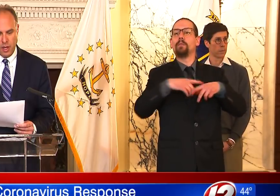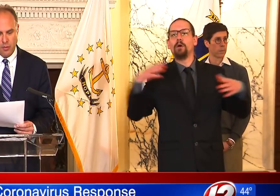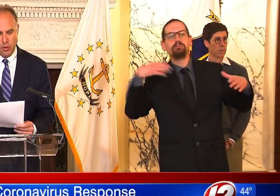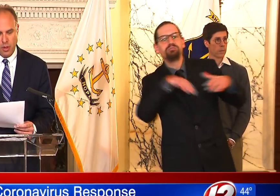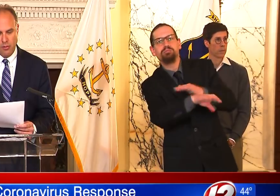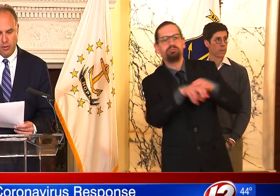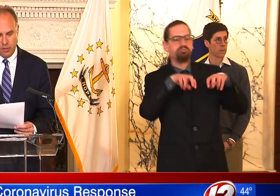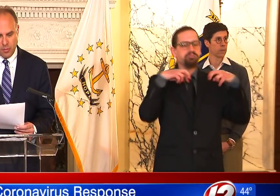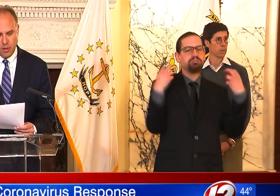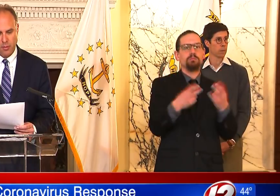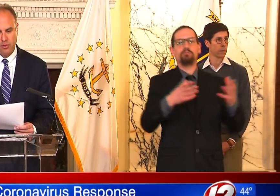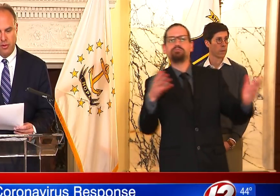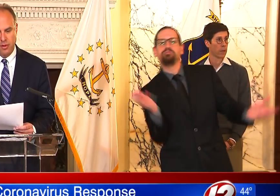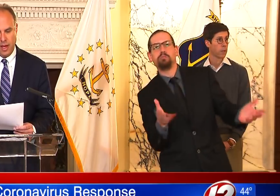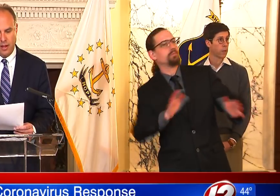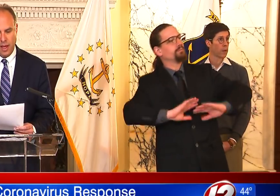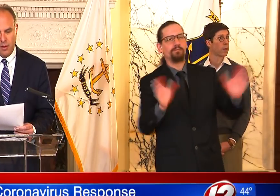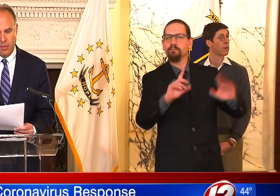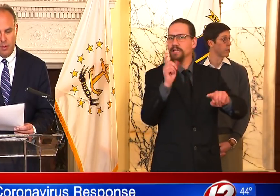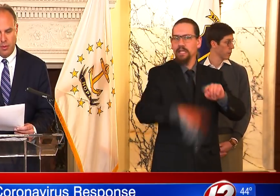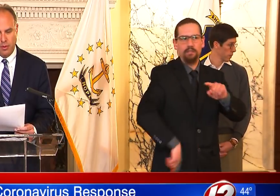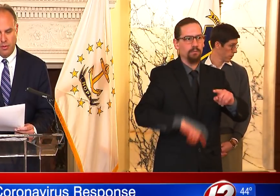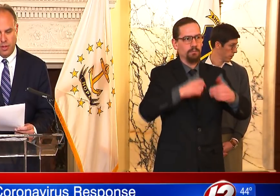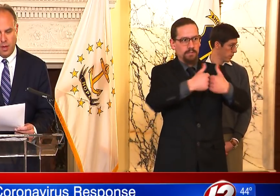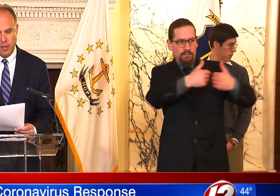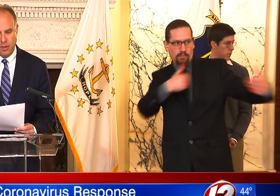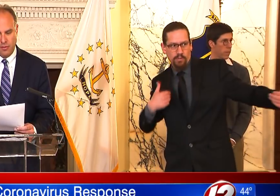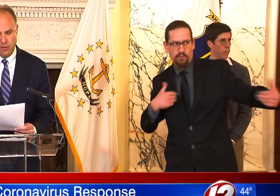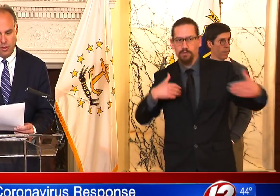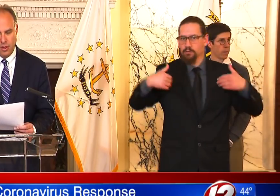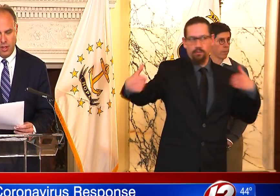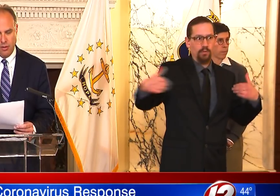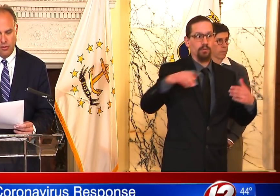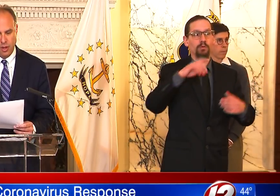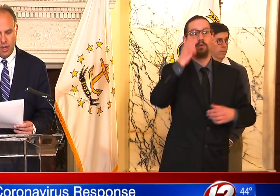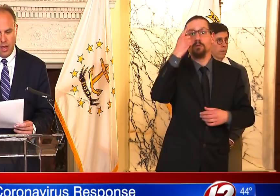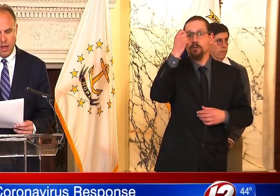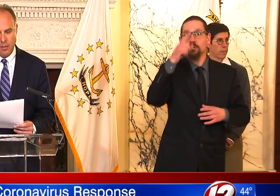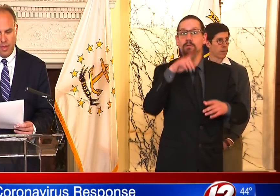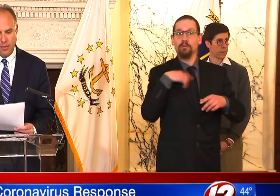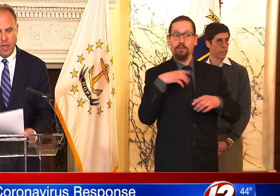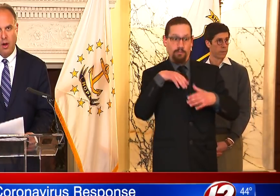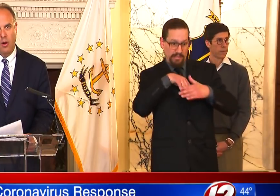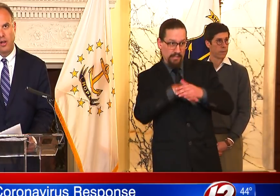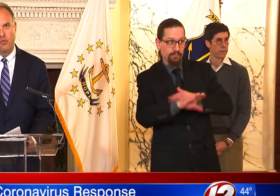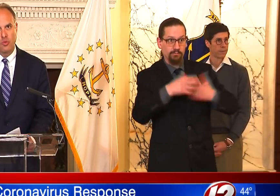SURE ALL MANUFACTURERS MAINTAIN 60 FEET -- AVOIDING GATHERINGS IN BREAK ROOMS OR CAFETERIAS. SCREENING EMPLOYEES FOR